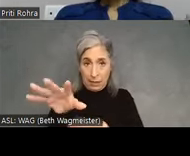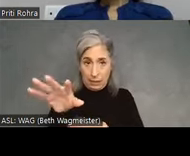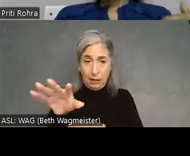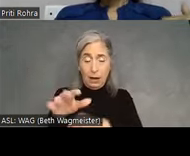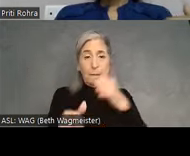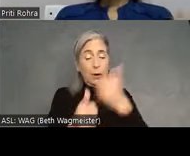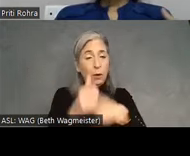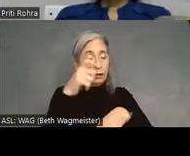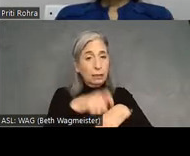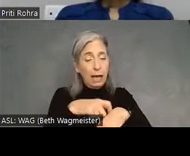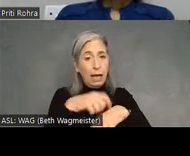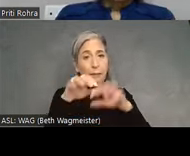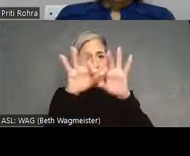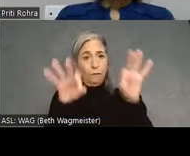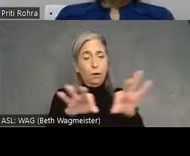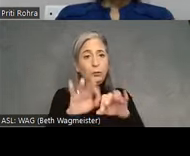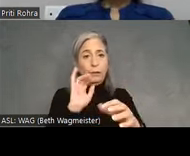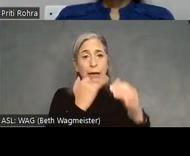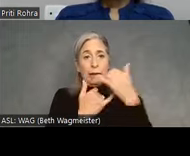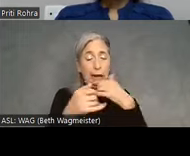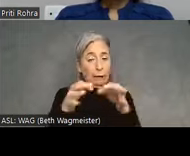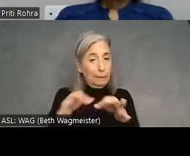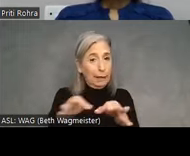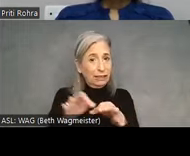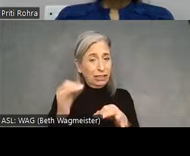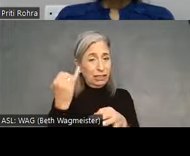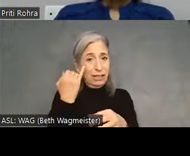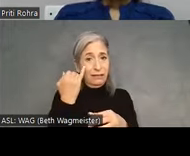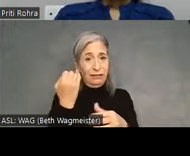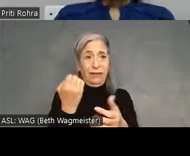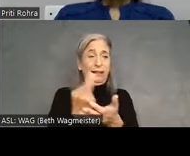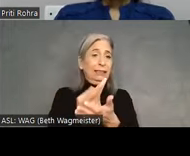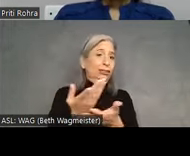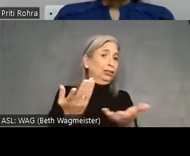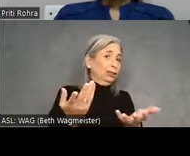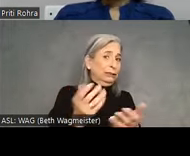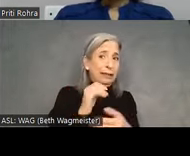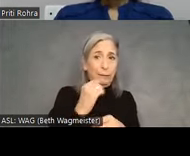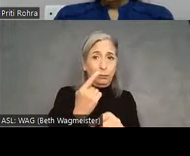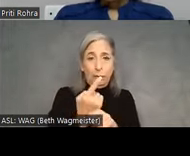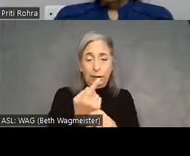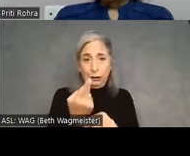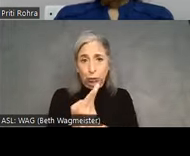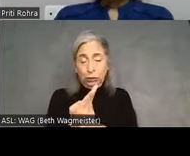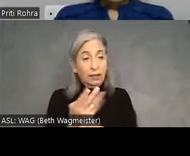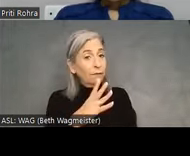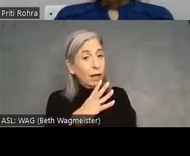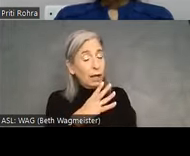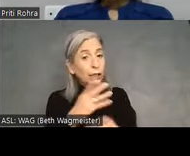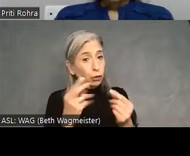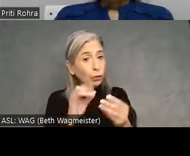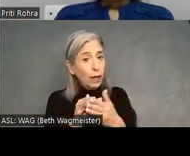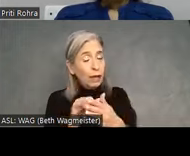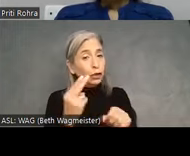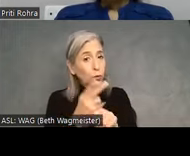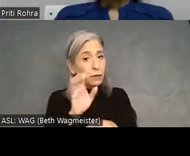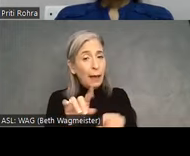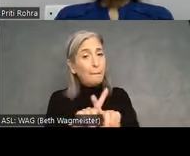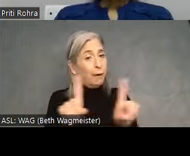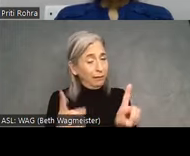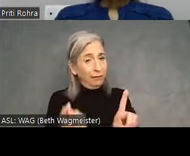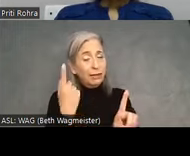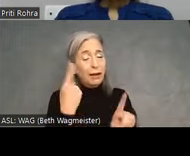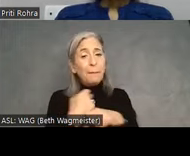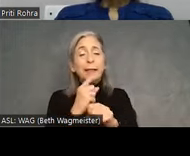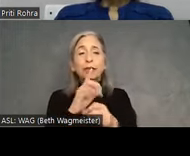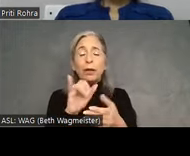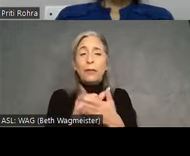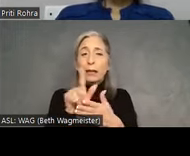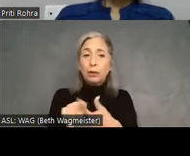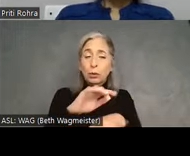display error messages (?). It's fine. Do that. Use that. But make sure you are setting user